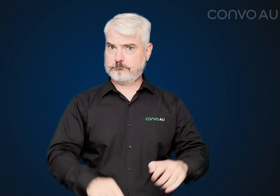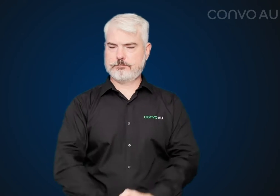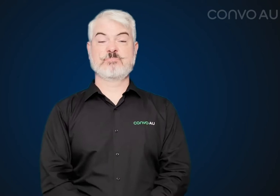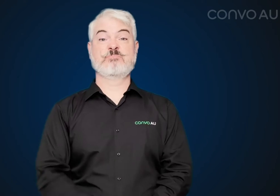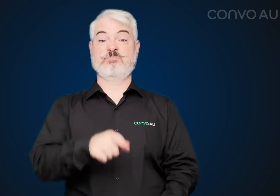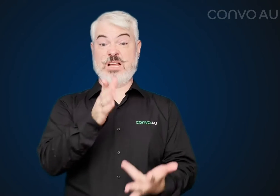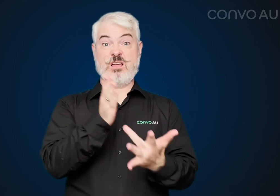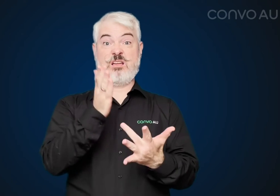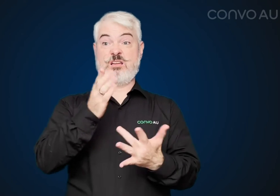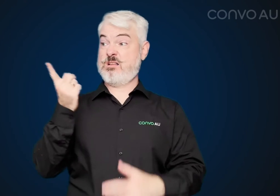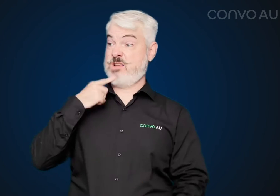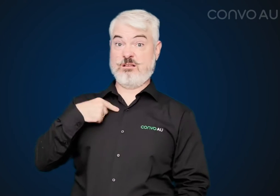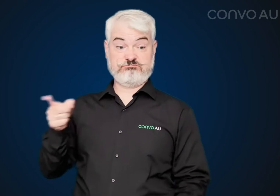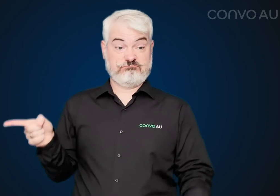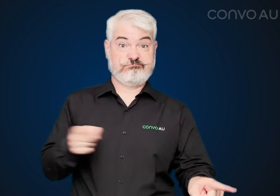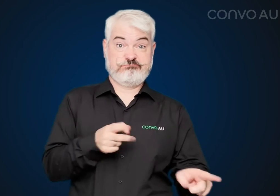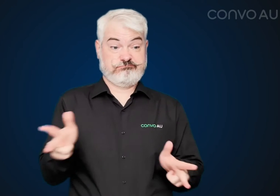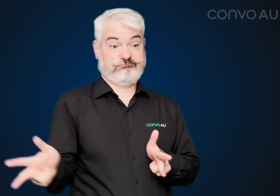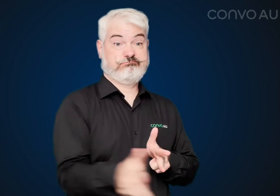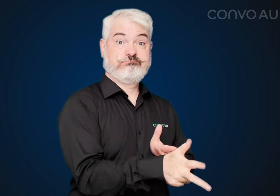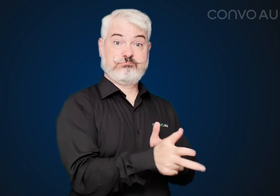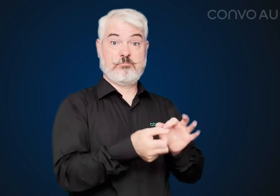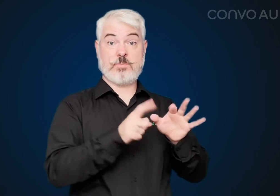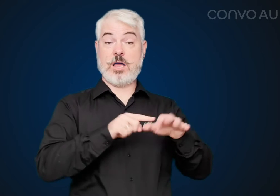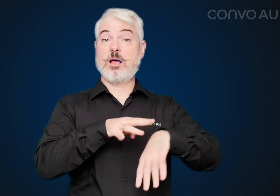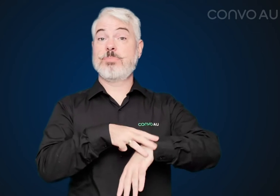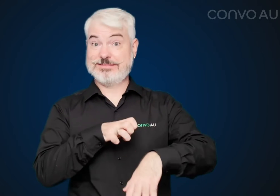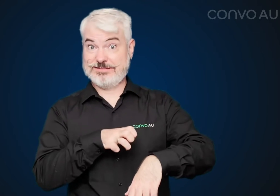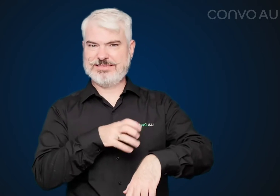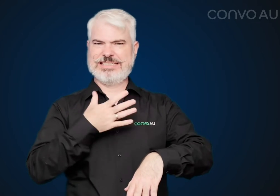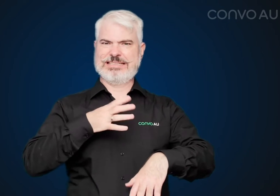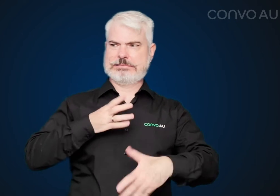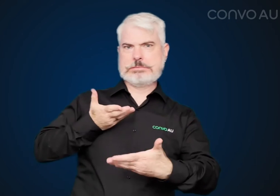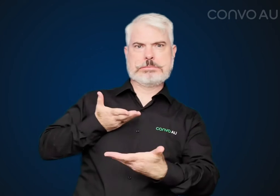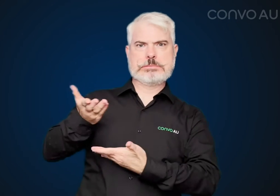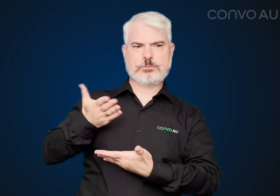When you are pulled over by the police,